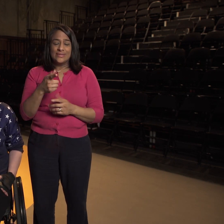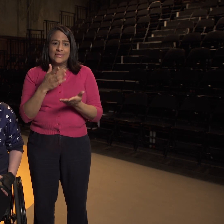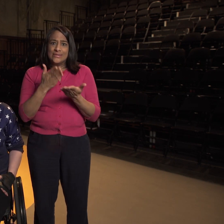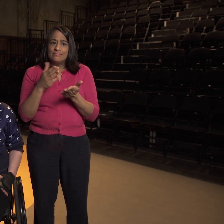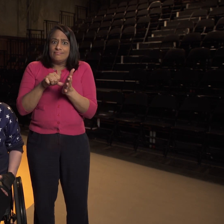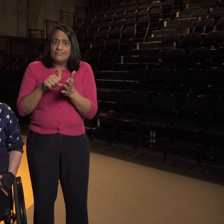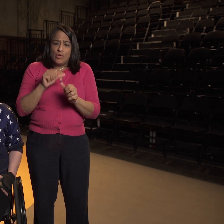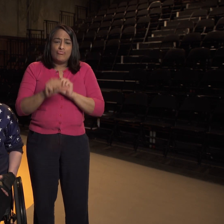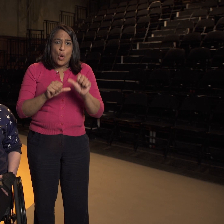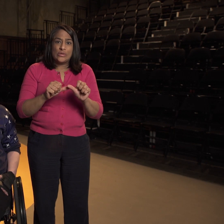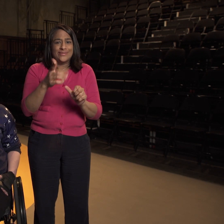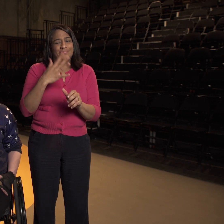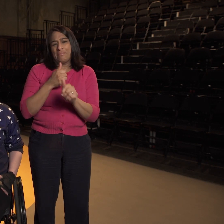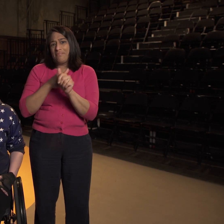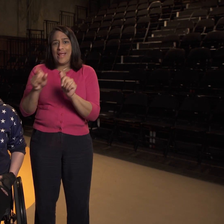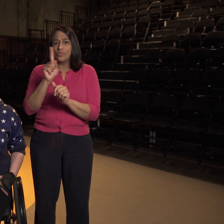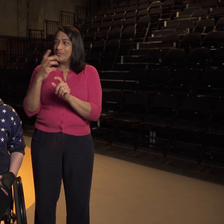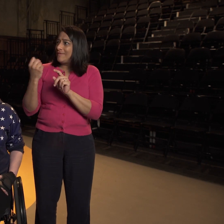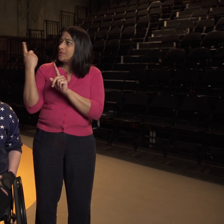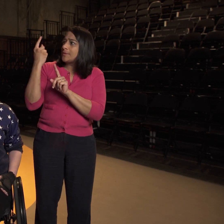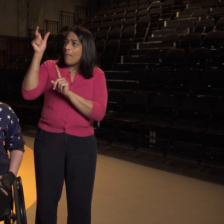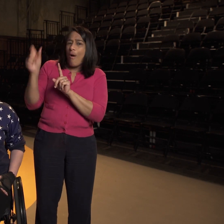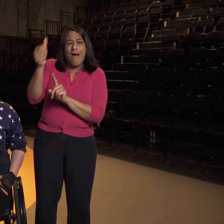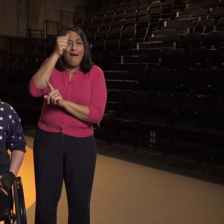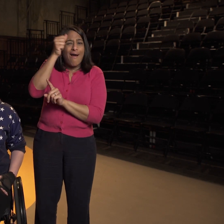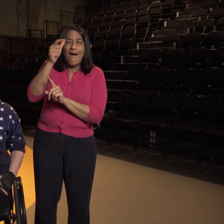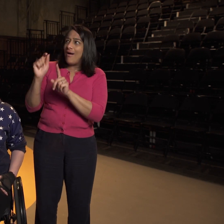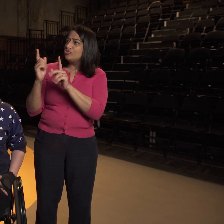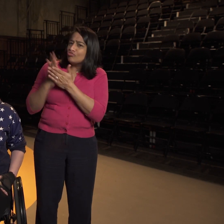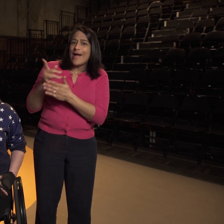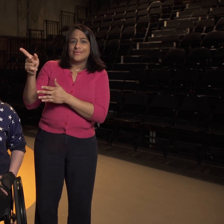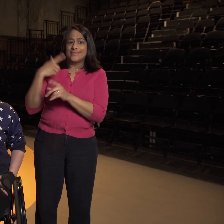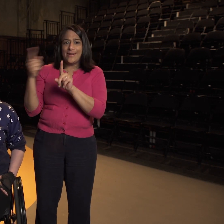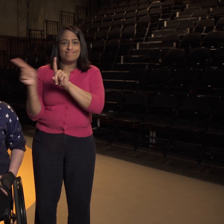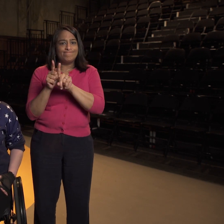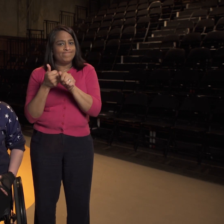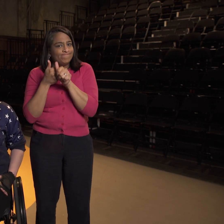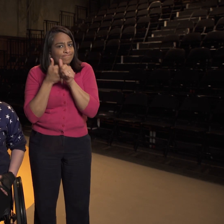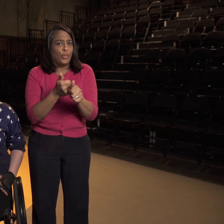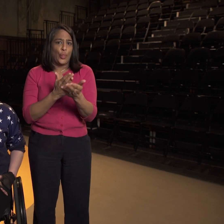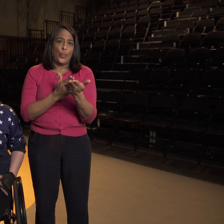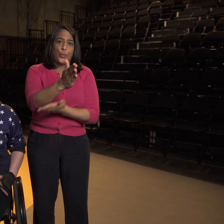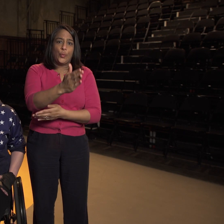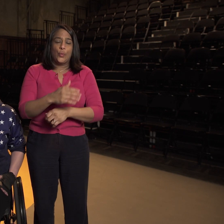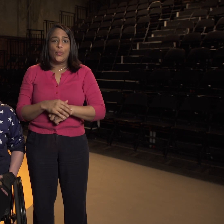in a way that the assessors will understand. biscuit It’s a good idea to have a trusted friend or colleague